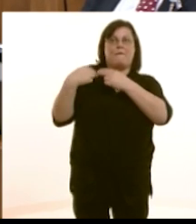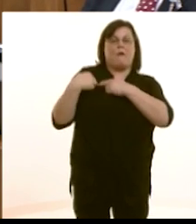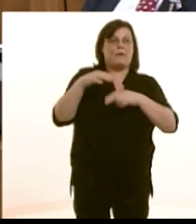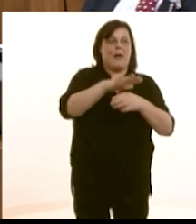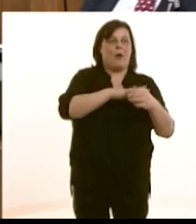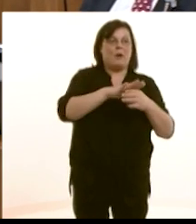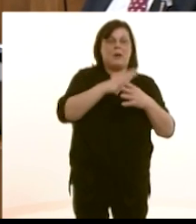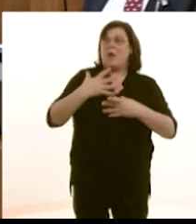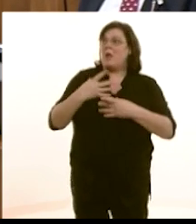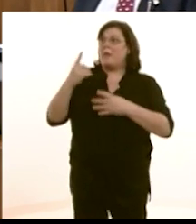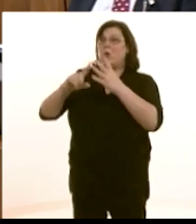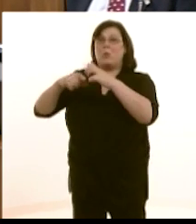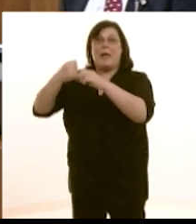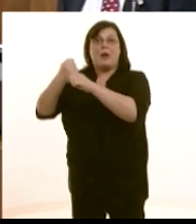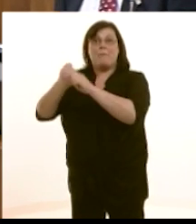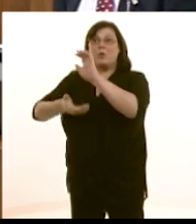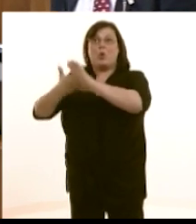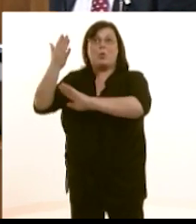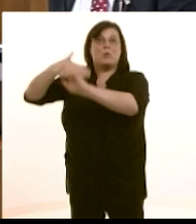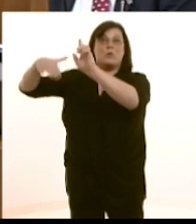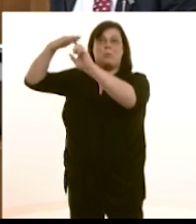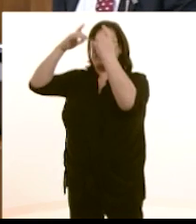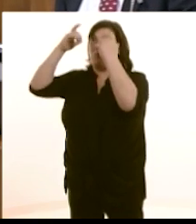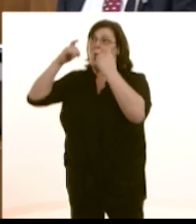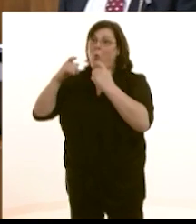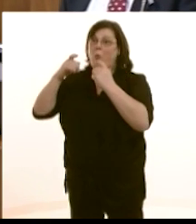as to whether they then wish to go to the Supreme Court in order to frustrate the will